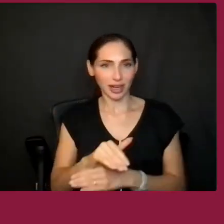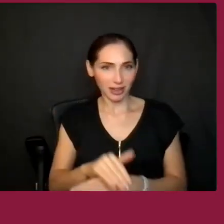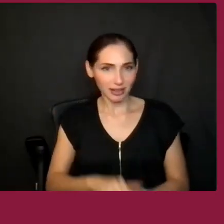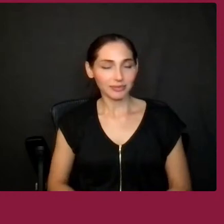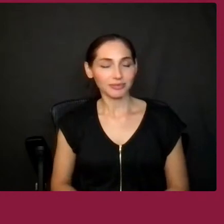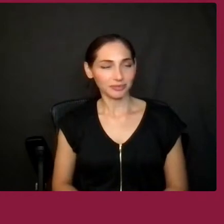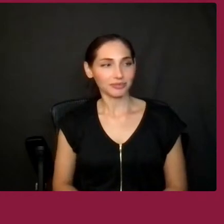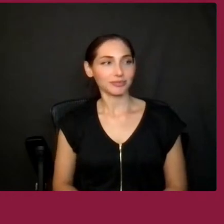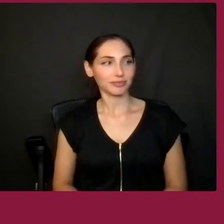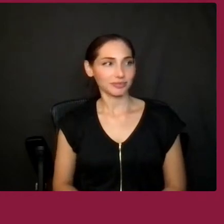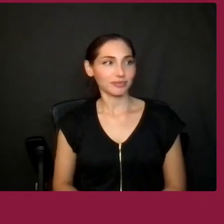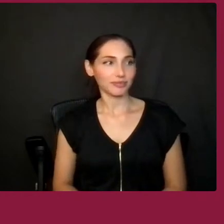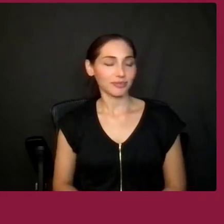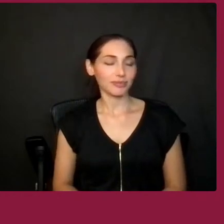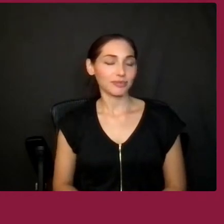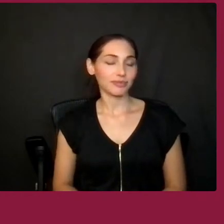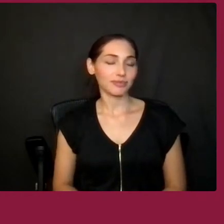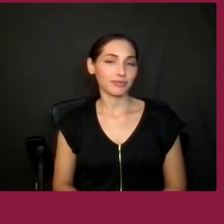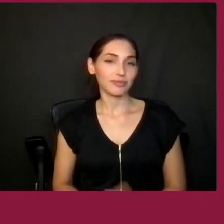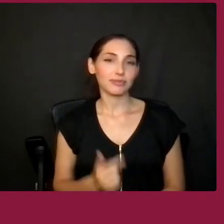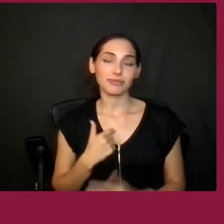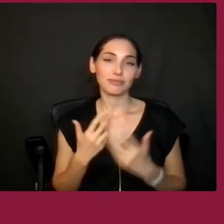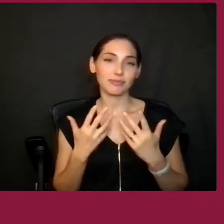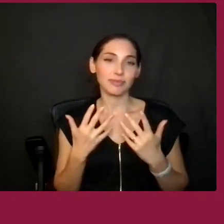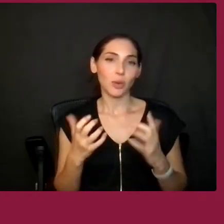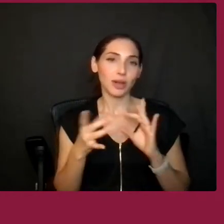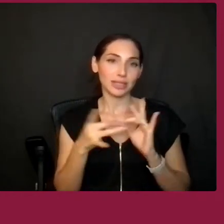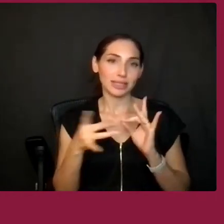And I want to say that I hear you.